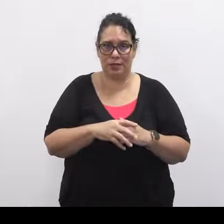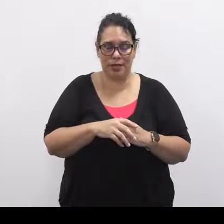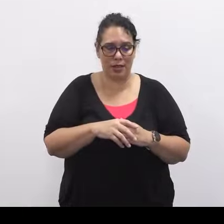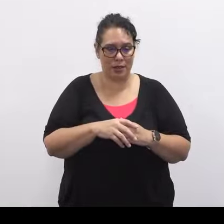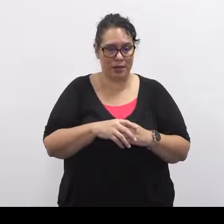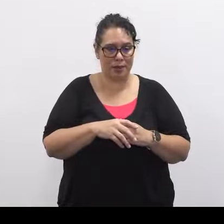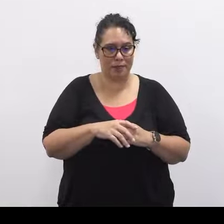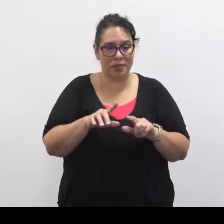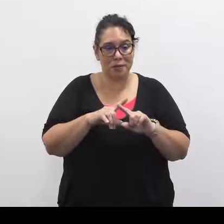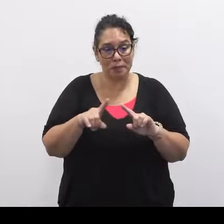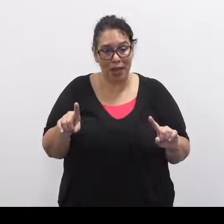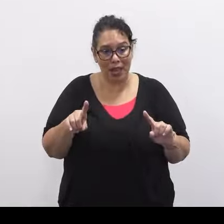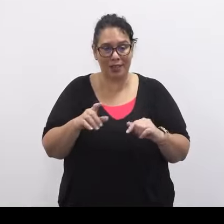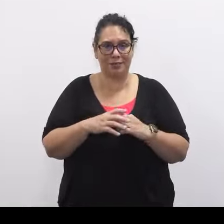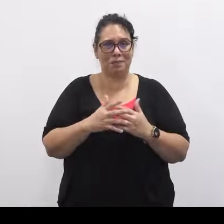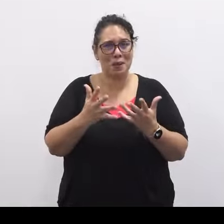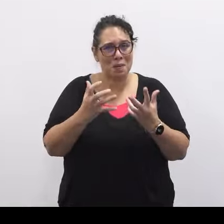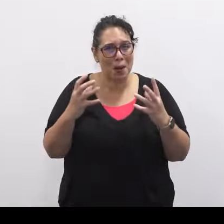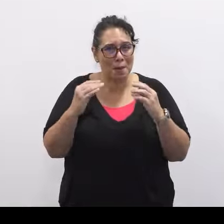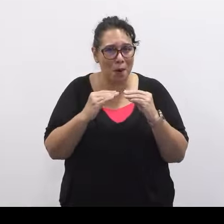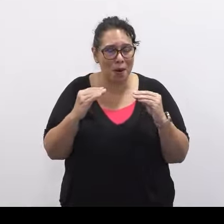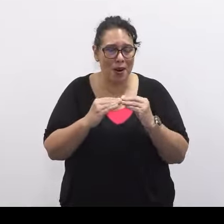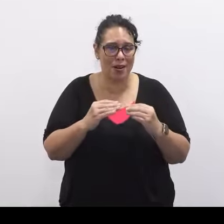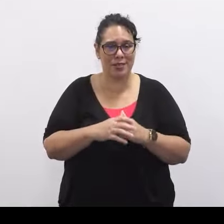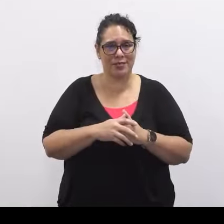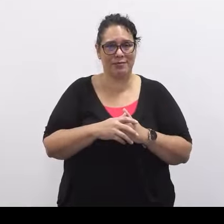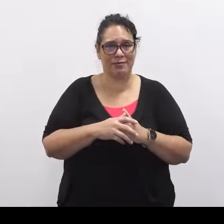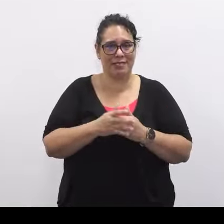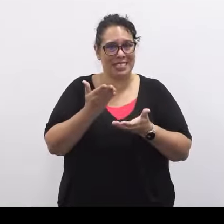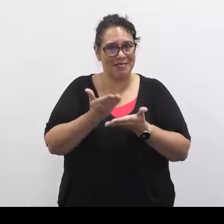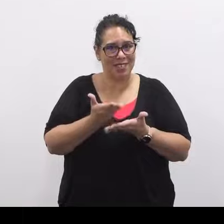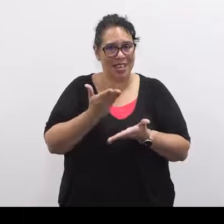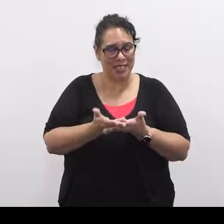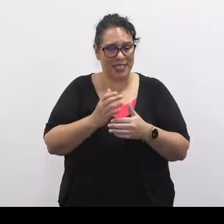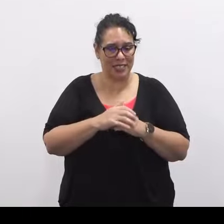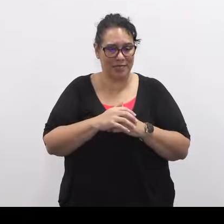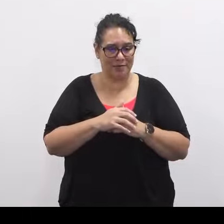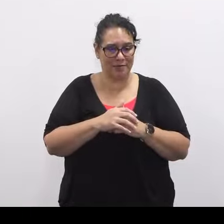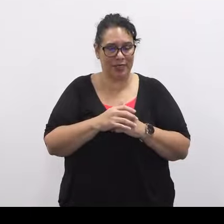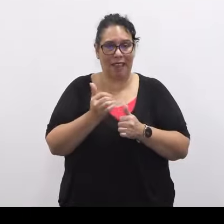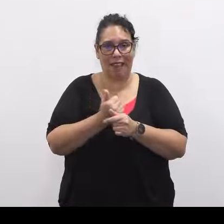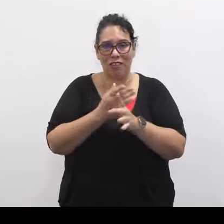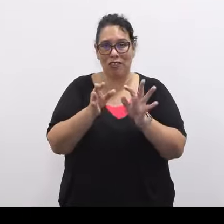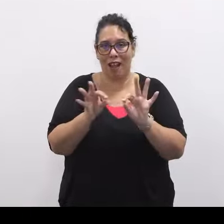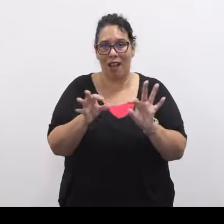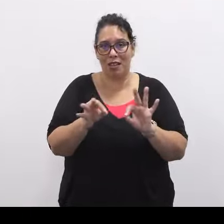but we are looking for more. In fact, every comment made about the maps